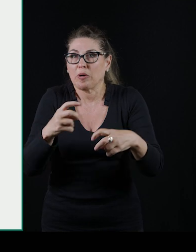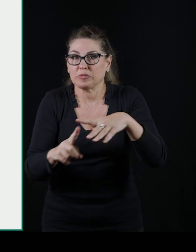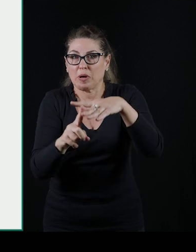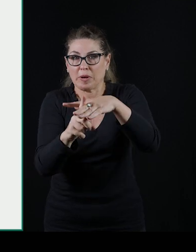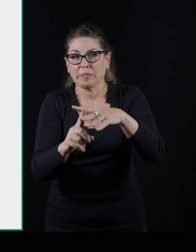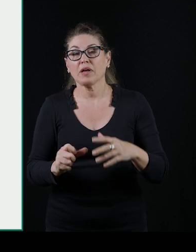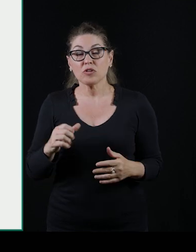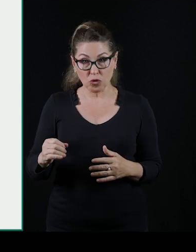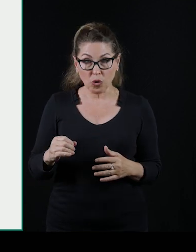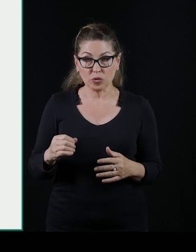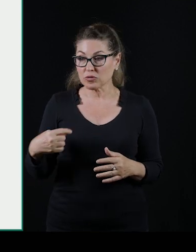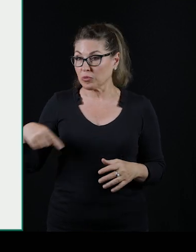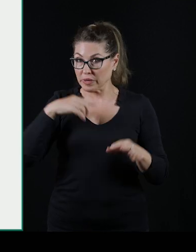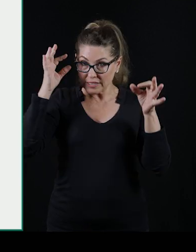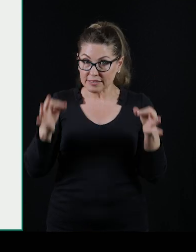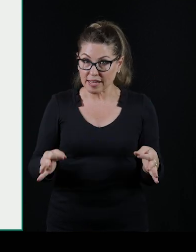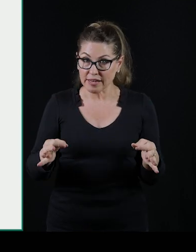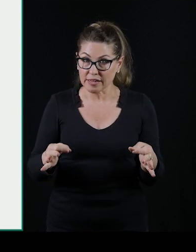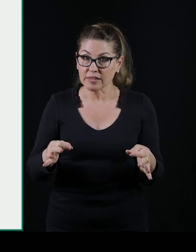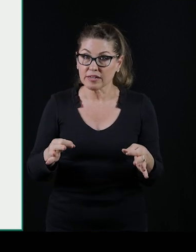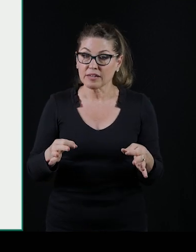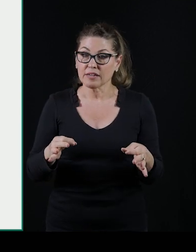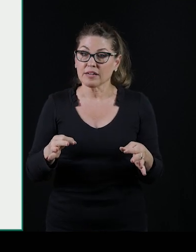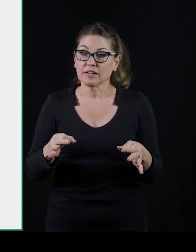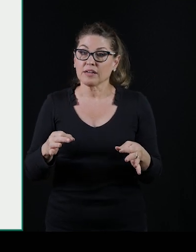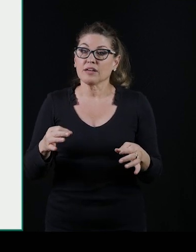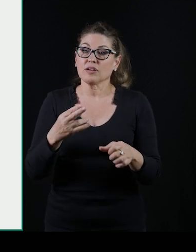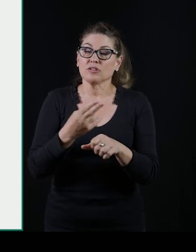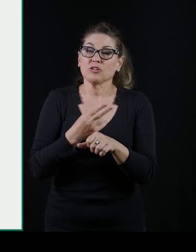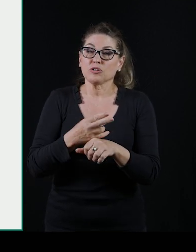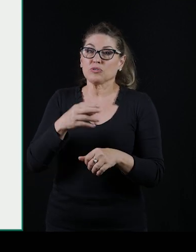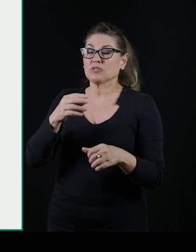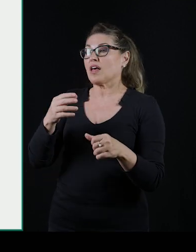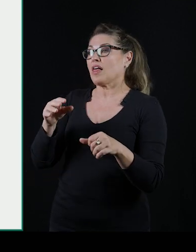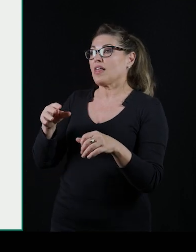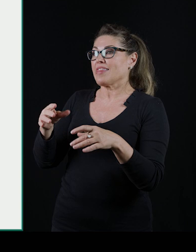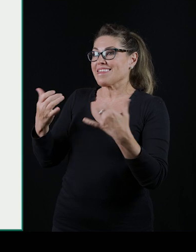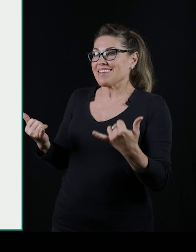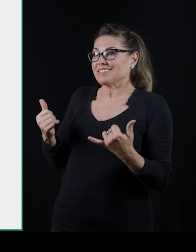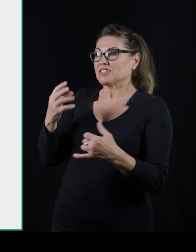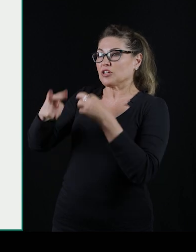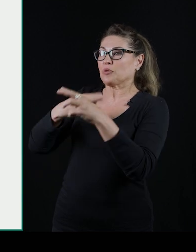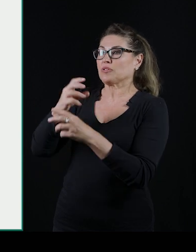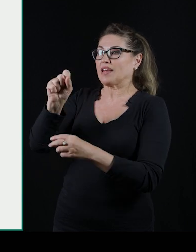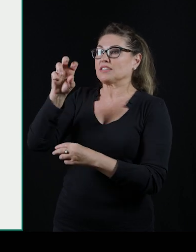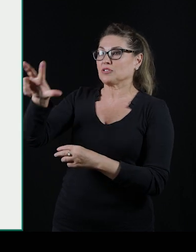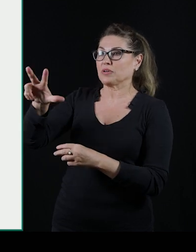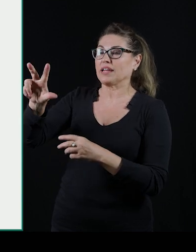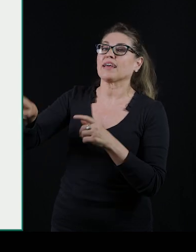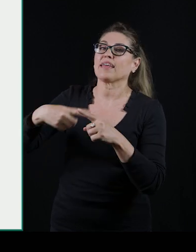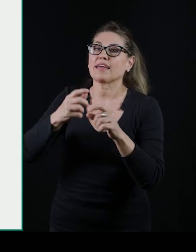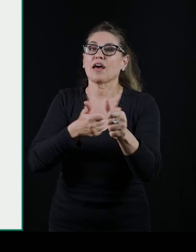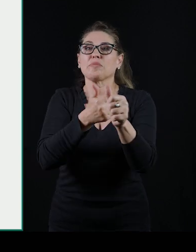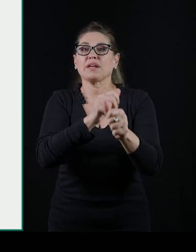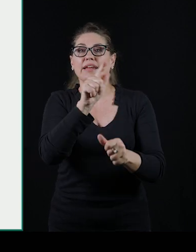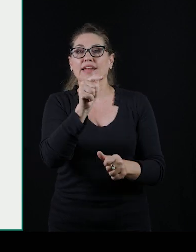So ultimately we decided to read existing world data from S3 and then write all updates to Azure Blob storage.